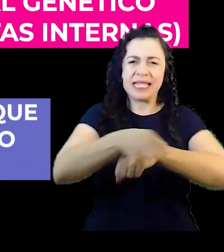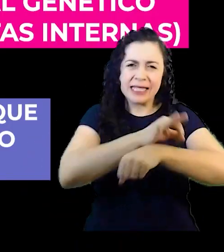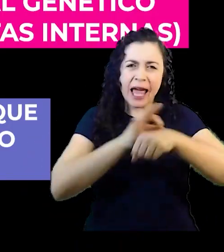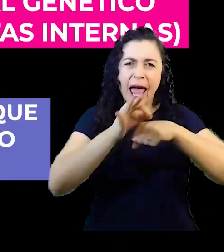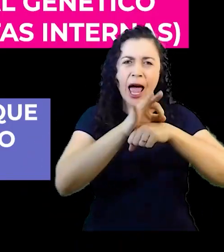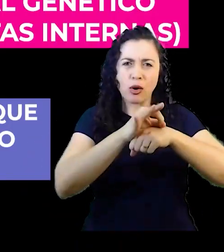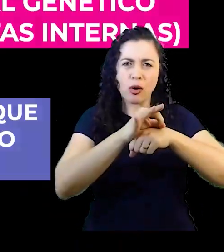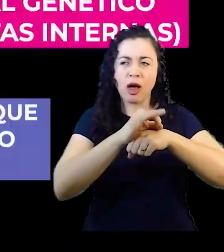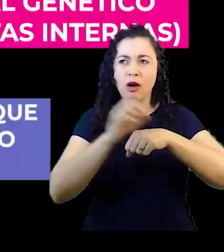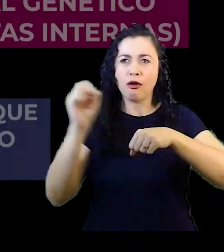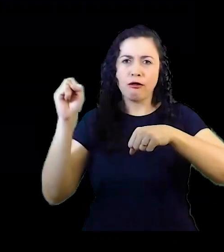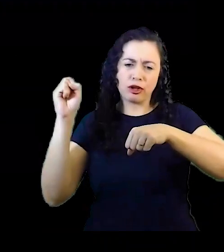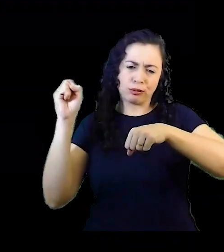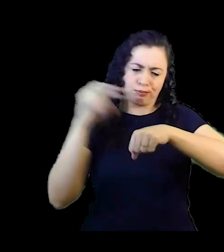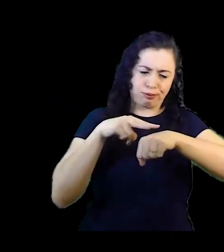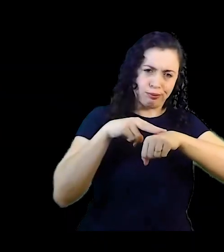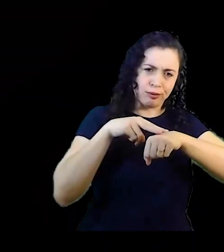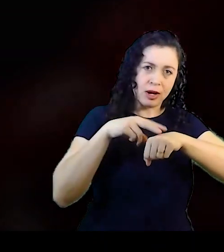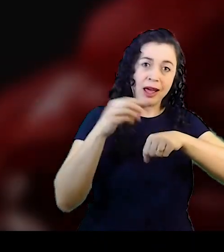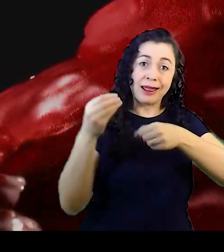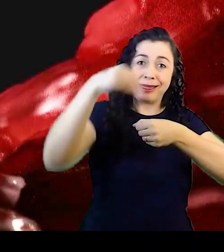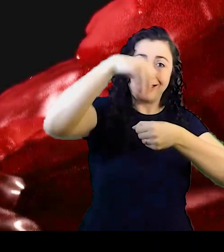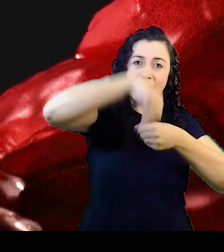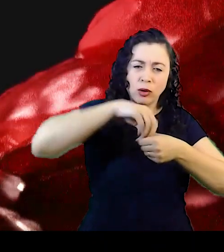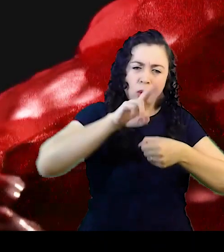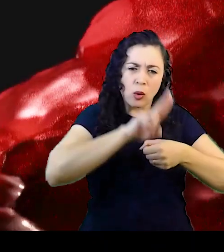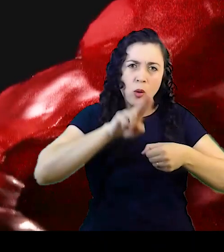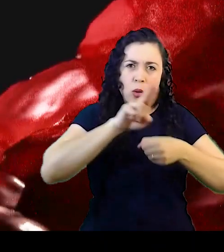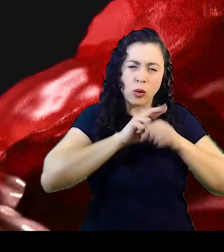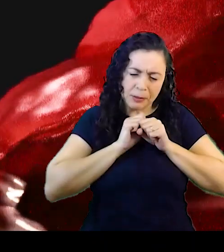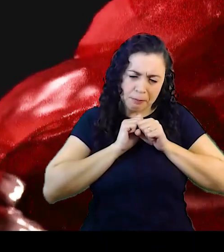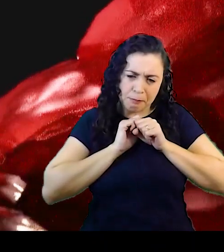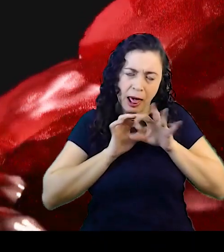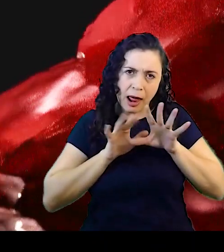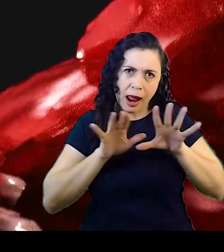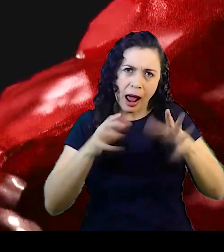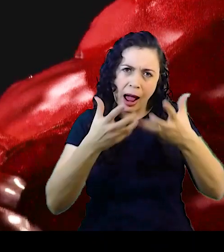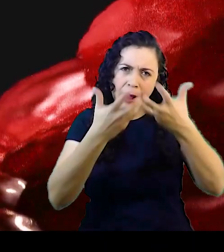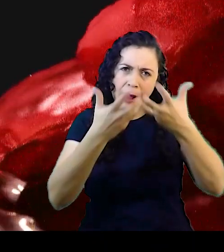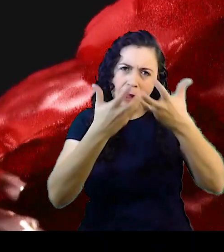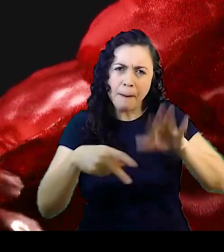it uses this cellular machinery to replicate itself, it is essential for us